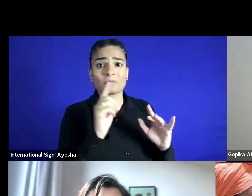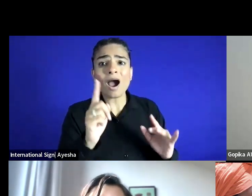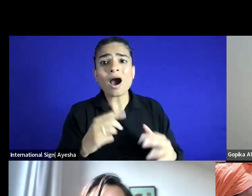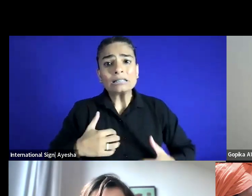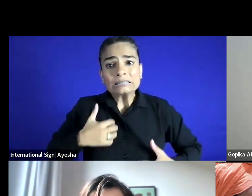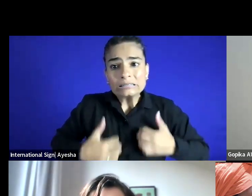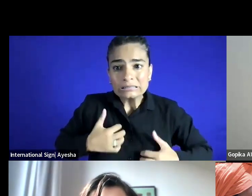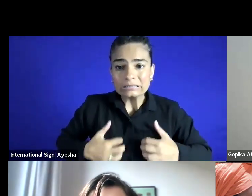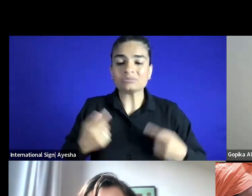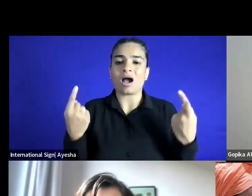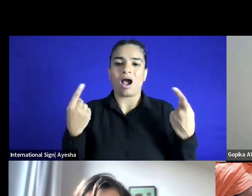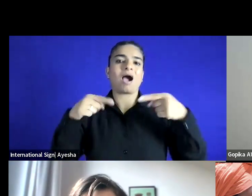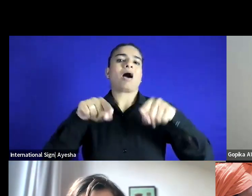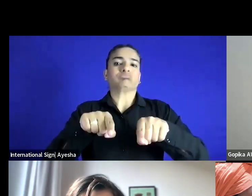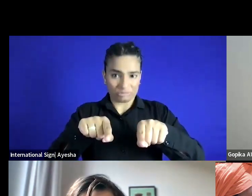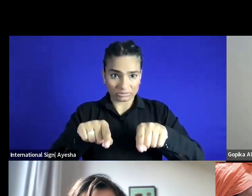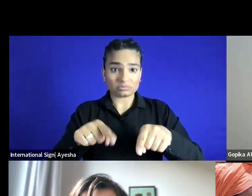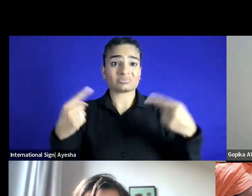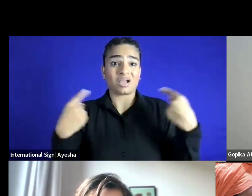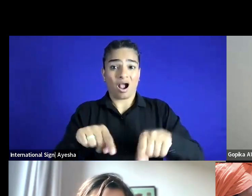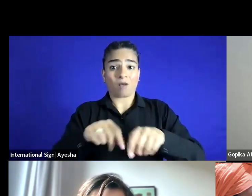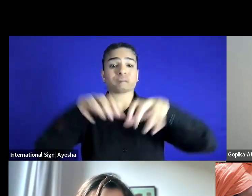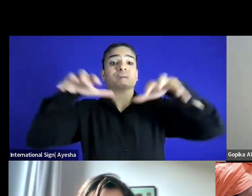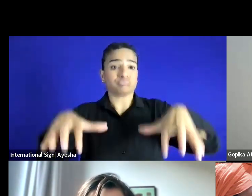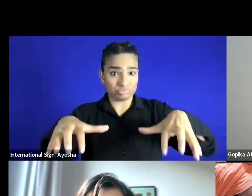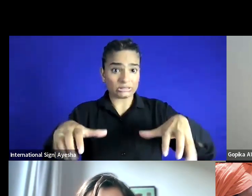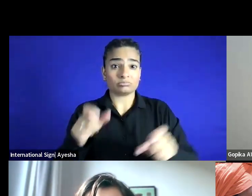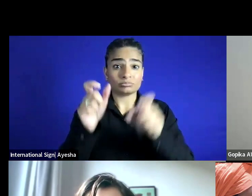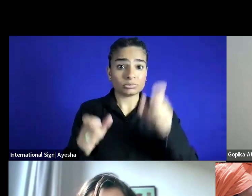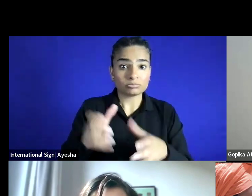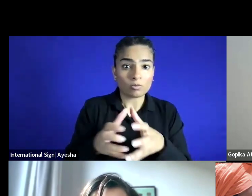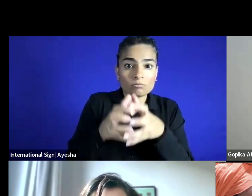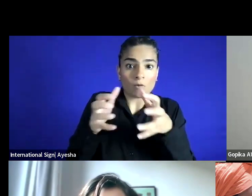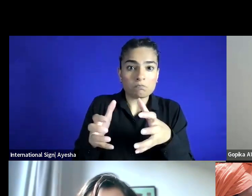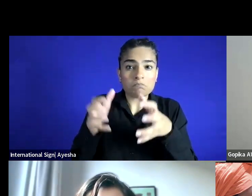the dissipation is not just passively watching kind of live streaming, but you have opportunities to really engage and connect,